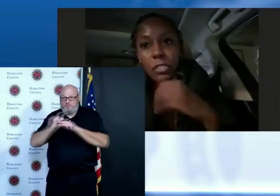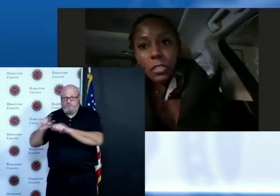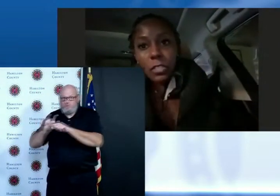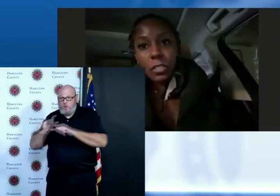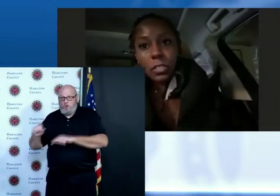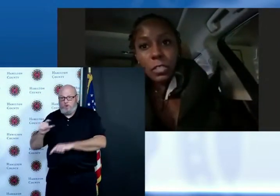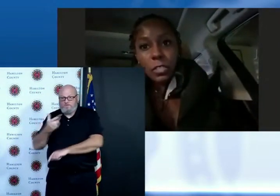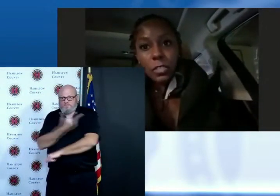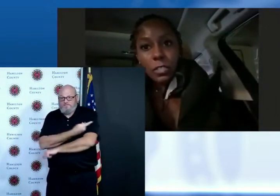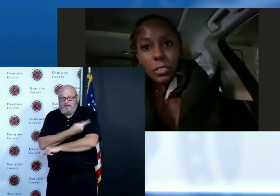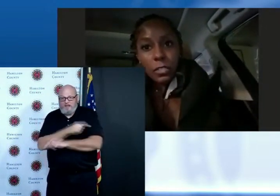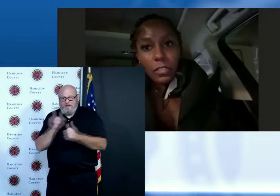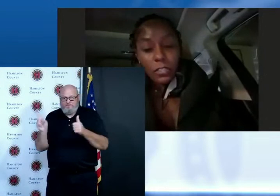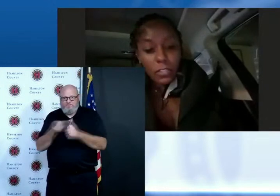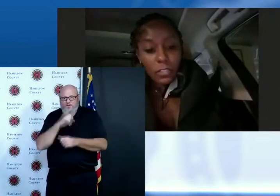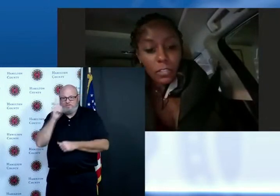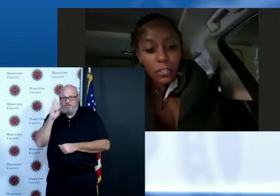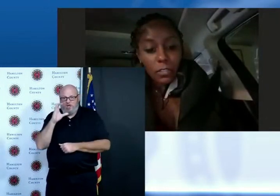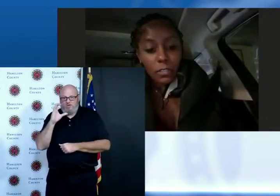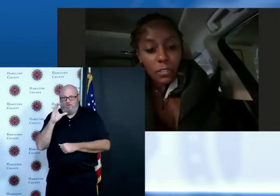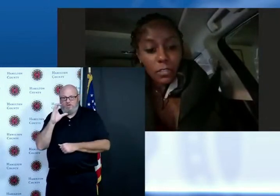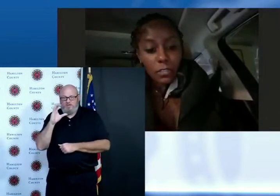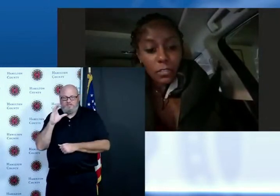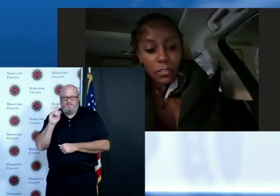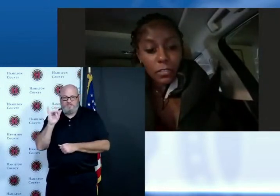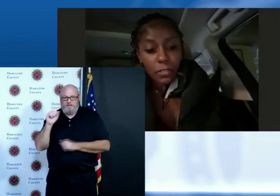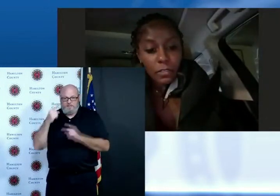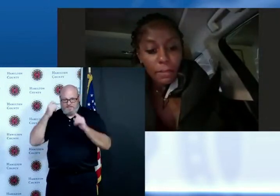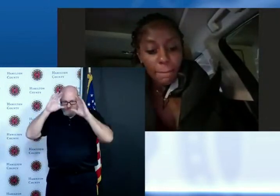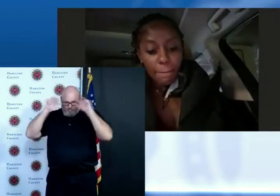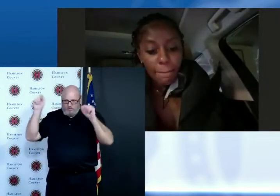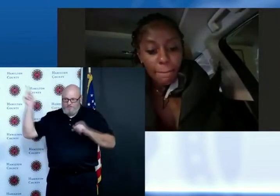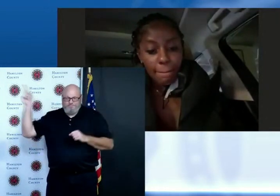so there are varying tools that are being implemented right now I shared the piece